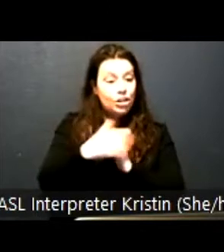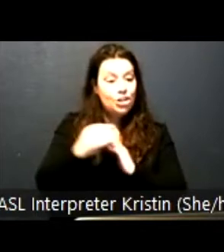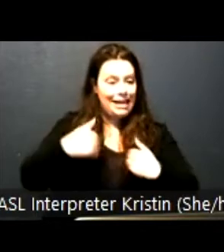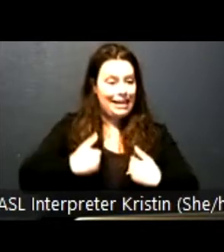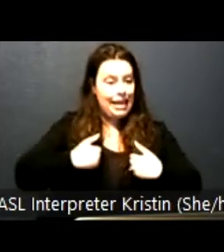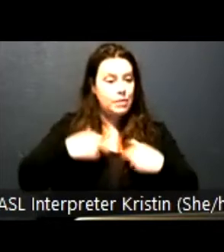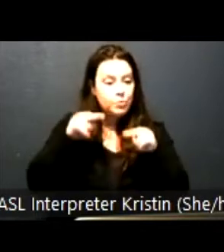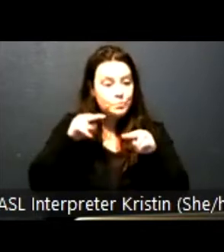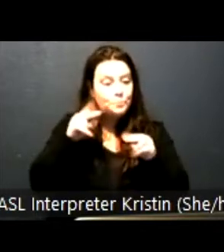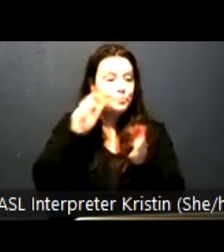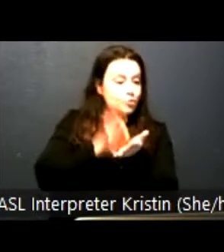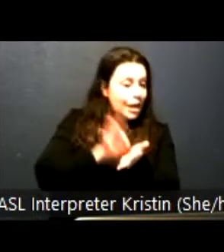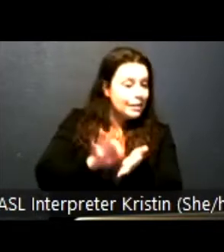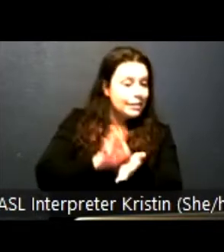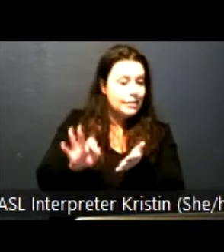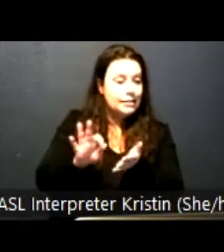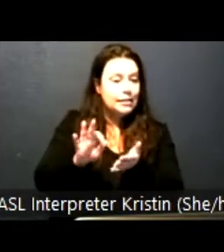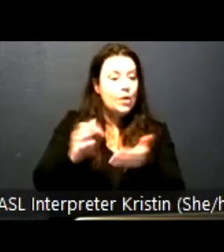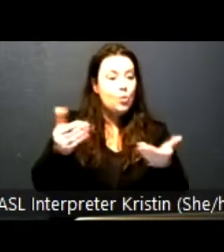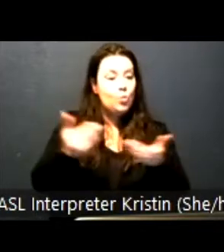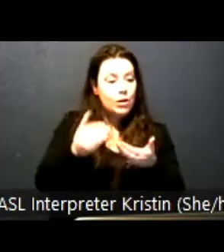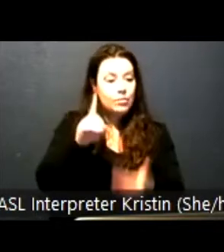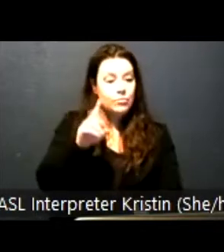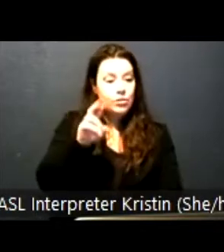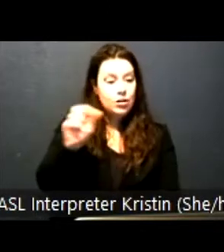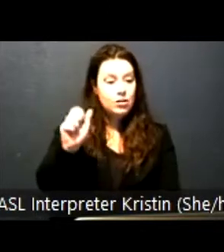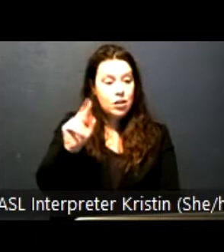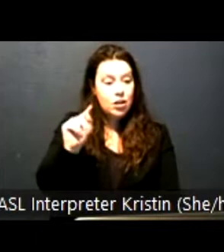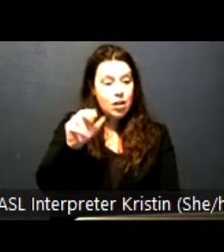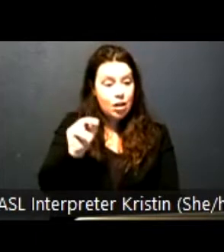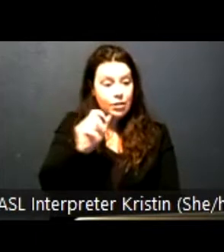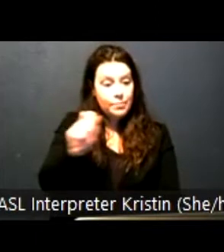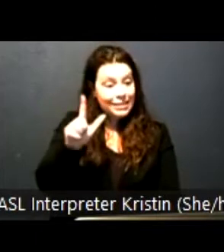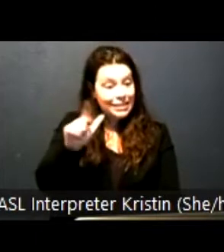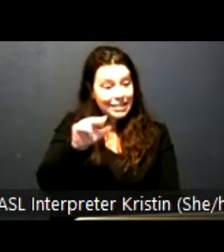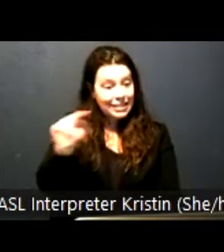Dr. Autumn-Lynn Harrison to the program. Hi Autumn-Lynn, and welcome. Would you like to introduce yourself?